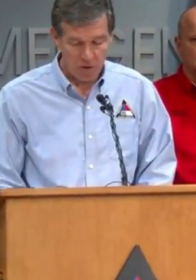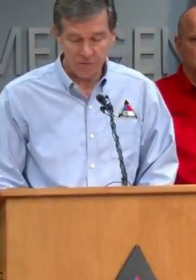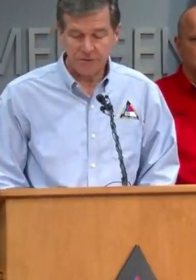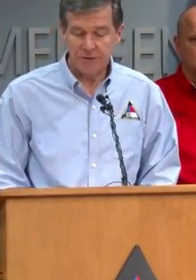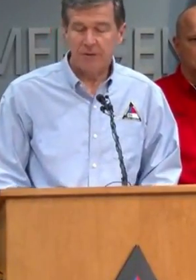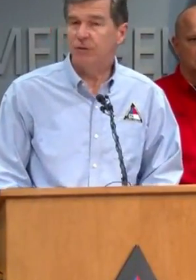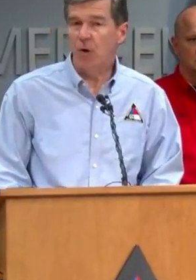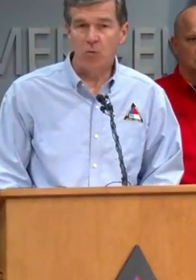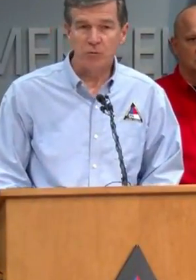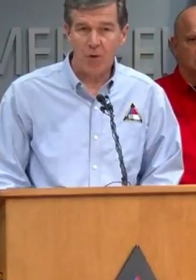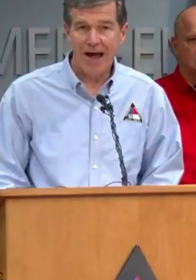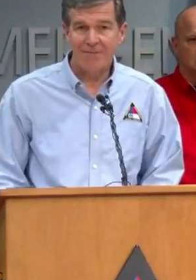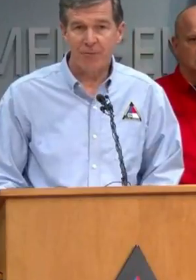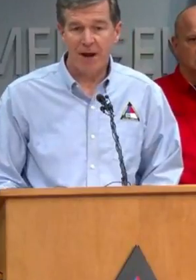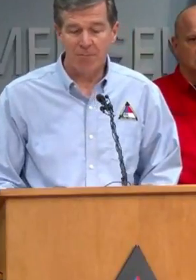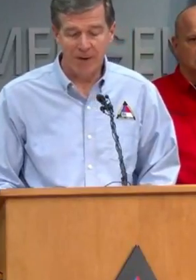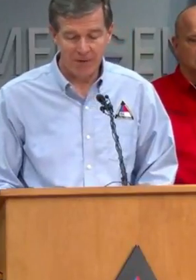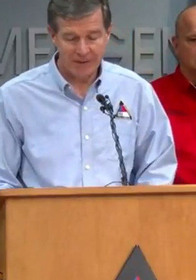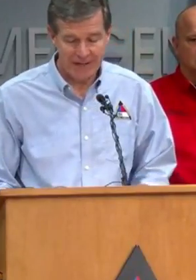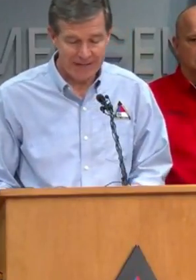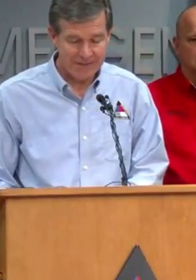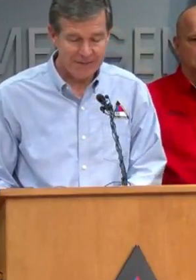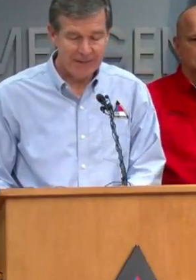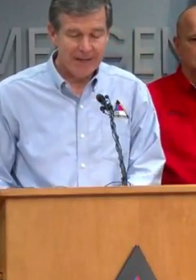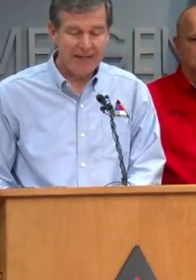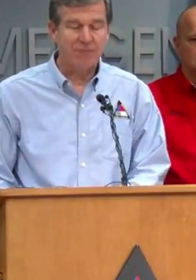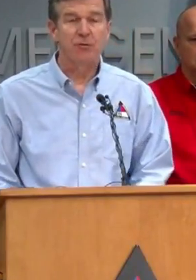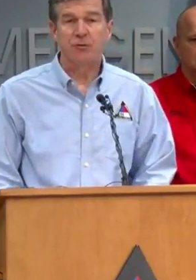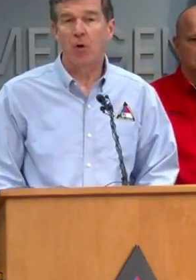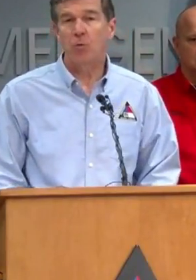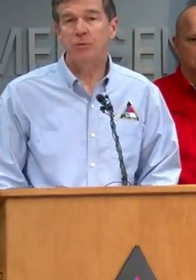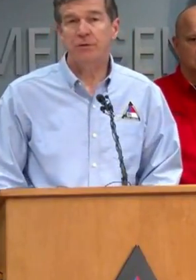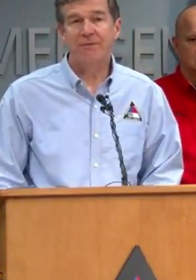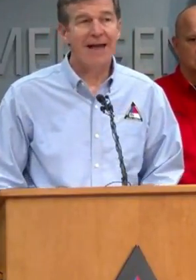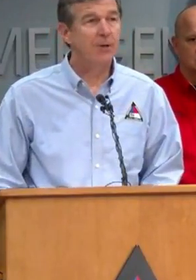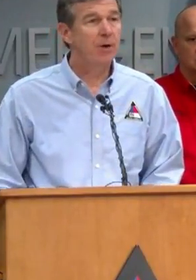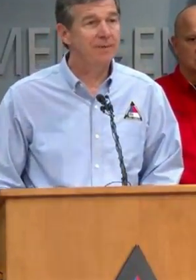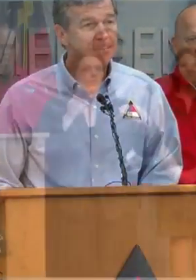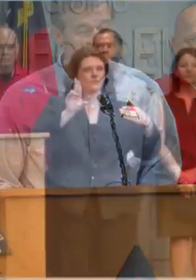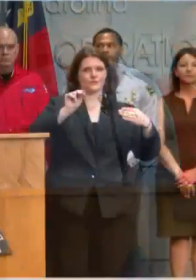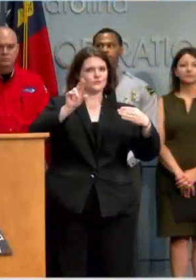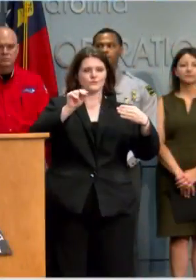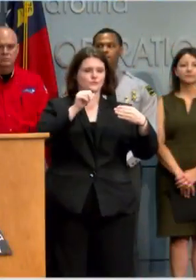TOMORROW AND THURSDAY. I CAN'T STRESS ENOUGH, NEVER